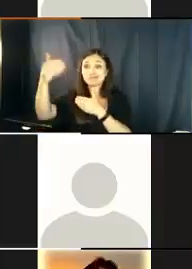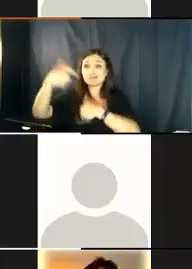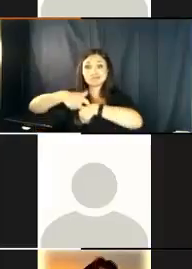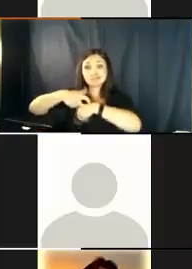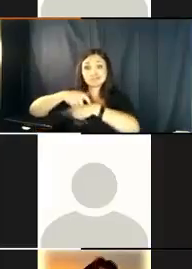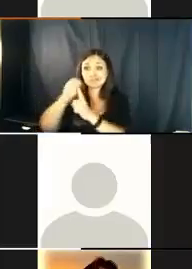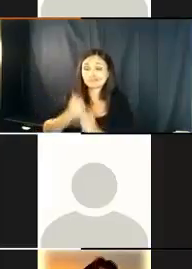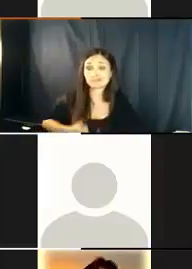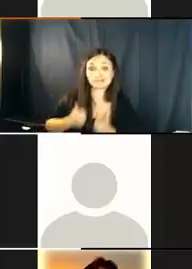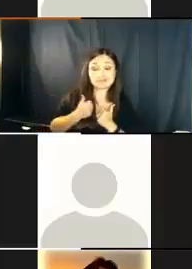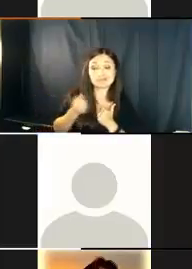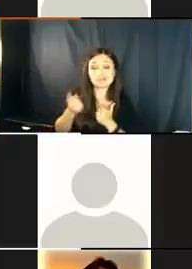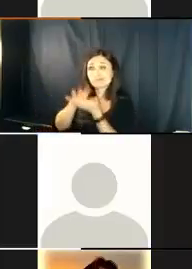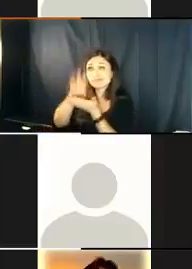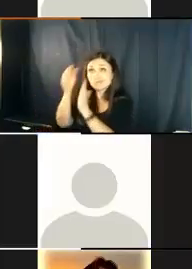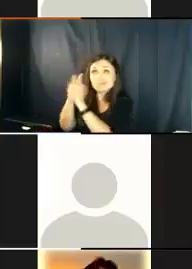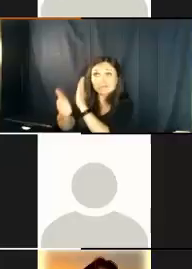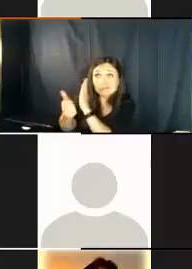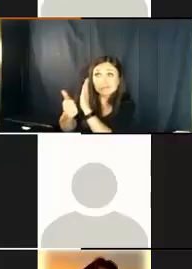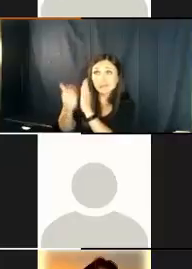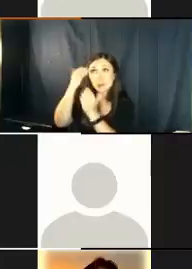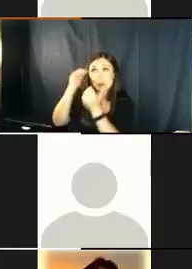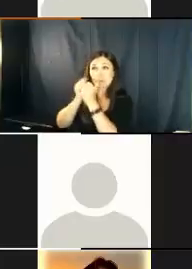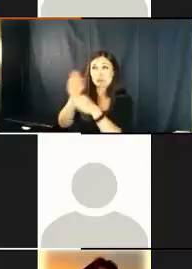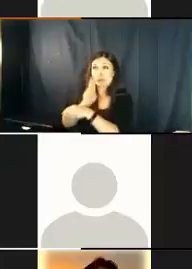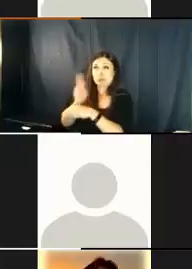that are going to make sense for what they need. Yes. Wikipedia.